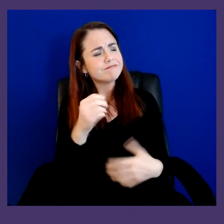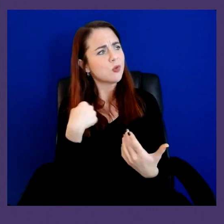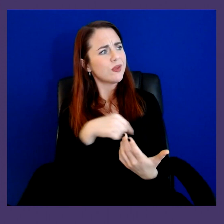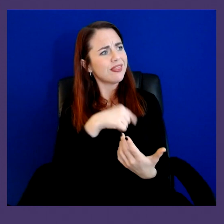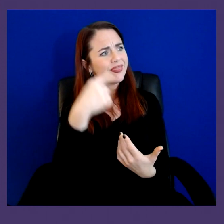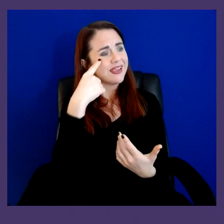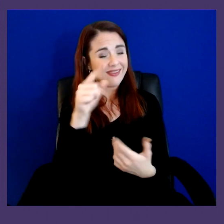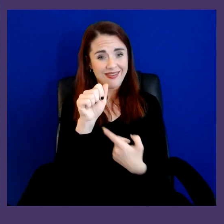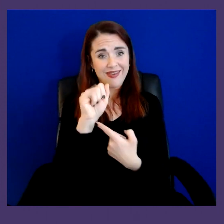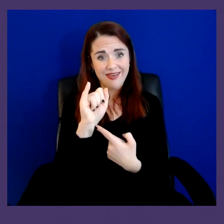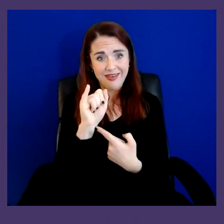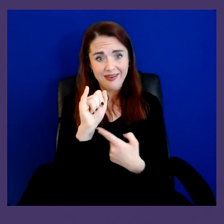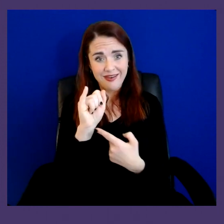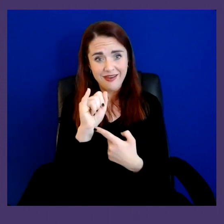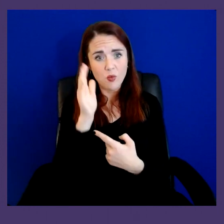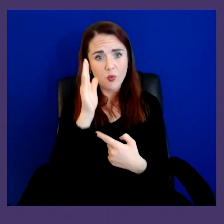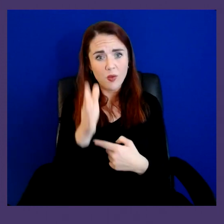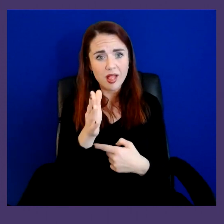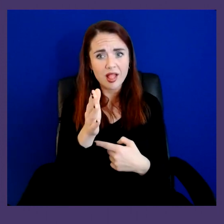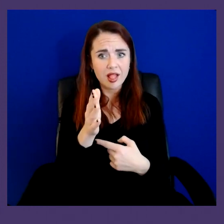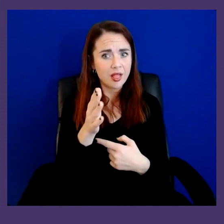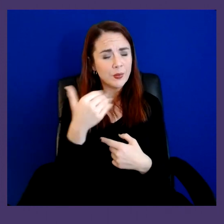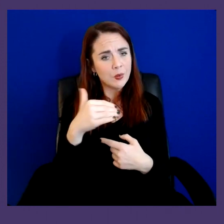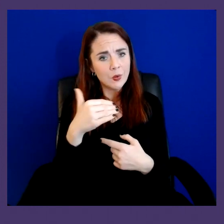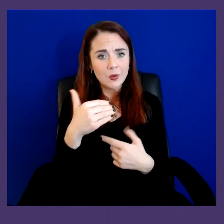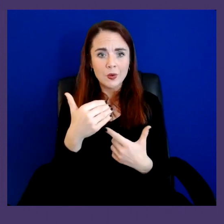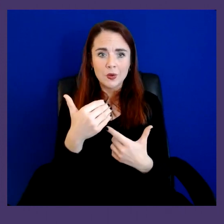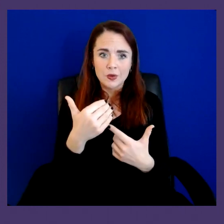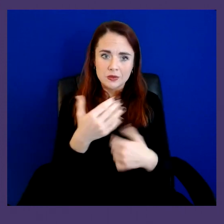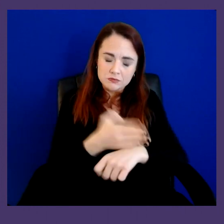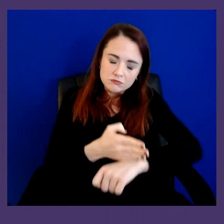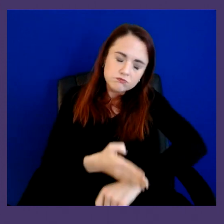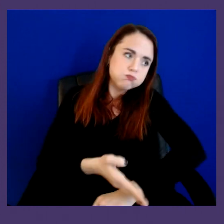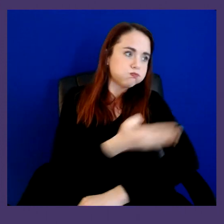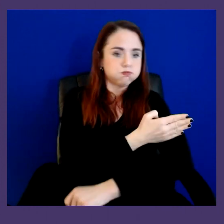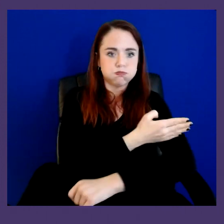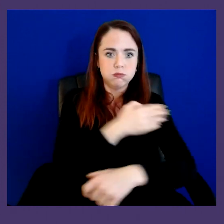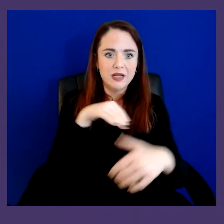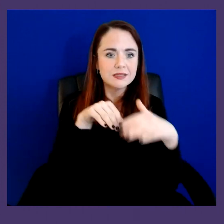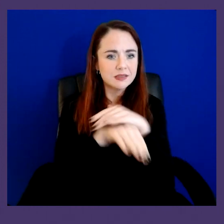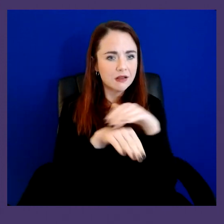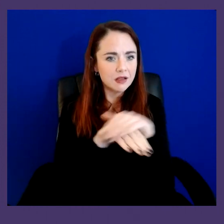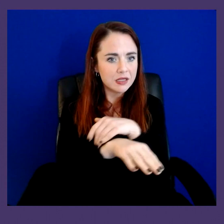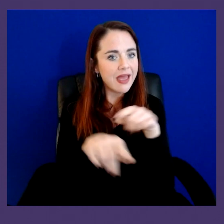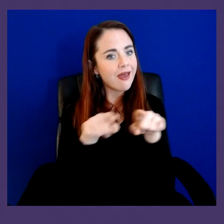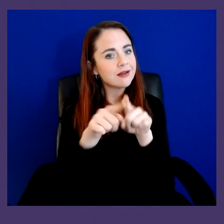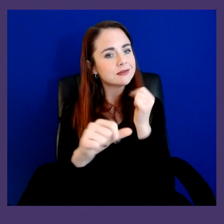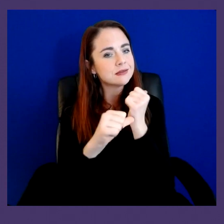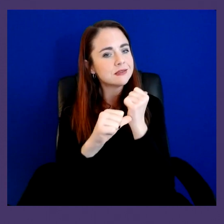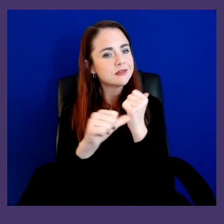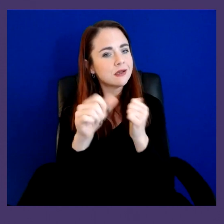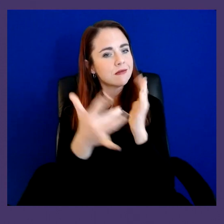will profoundly improve accessibility and assistive technologies in the future.